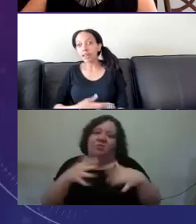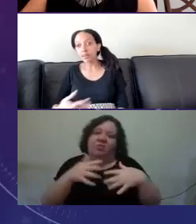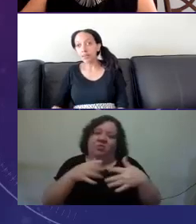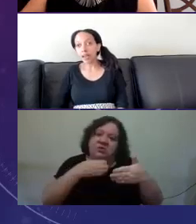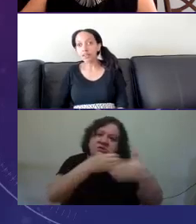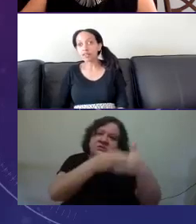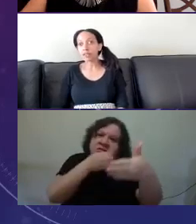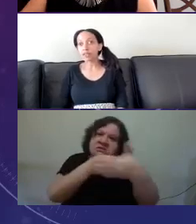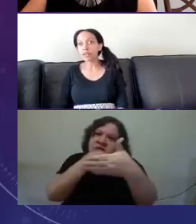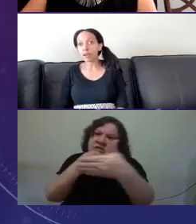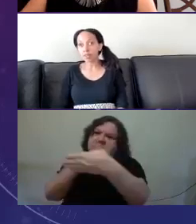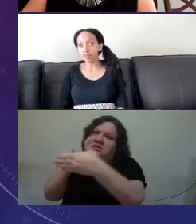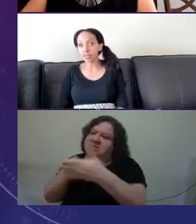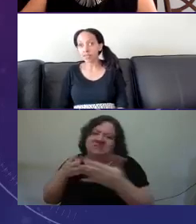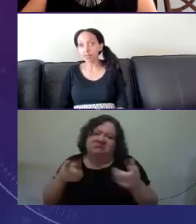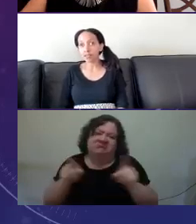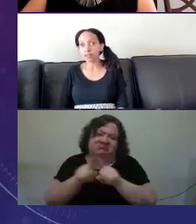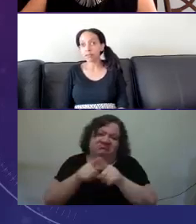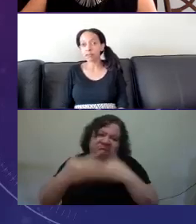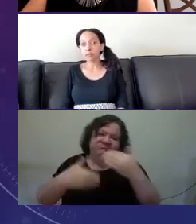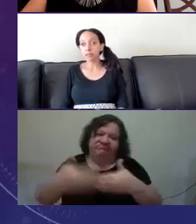provide those accommodations